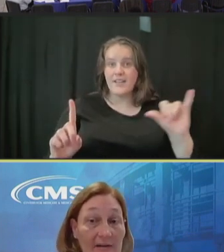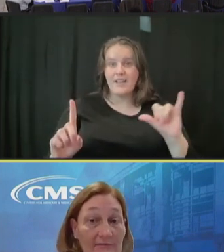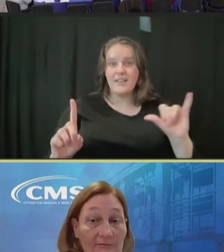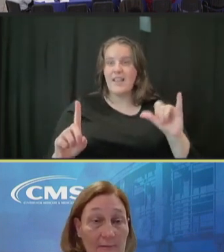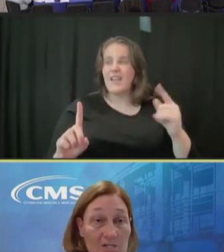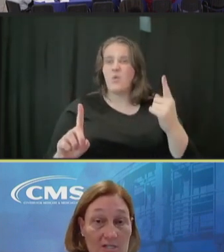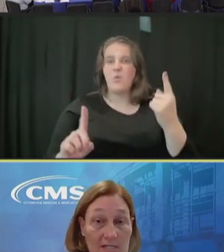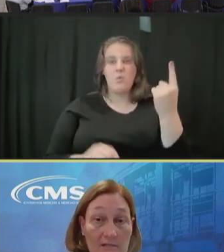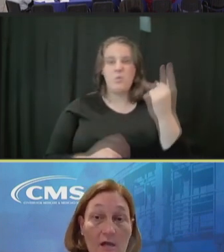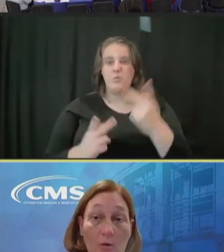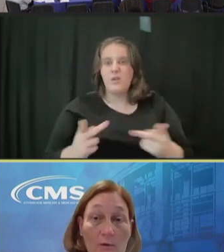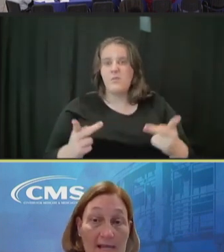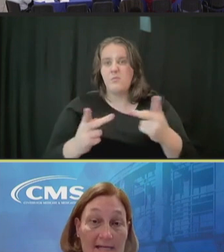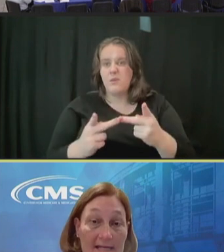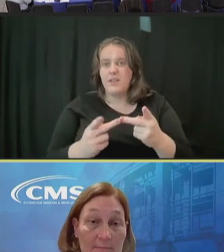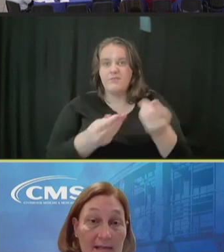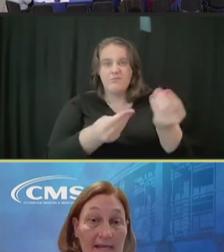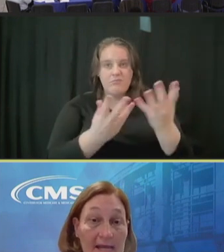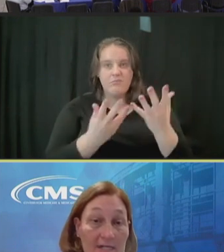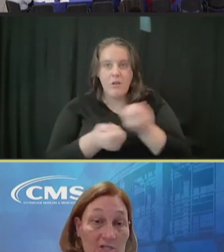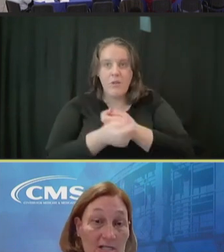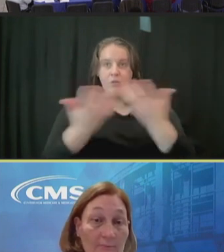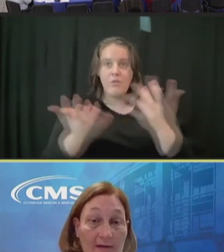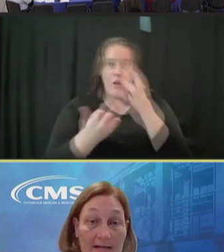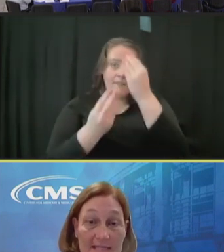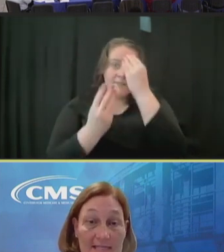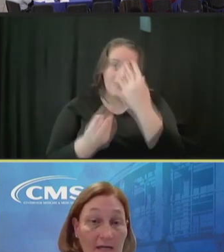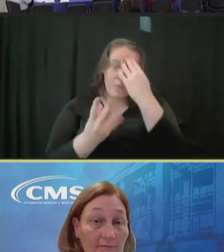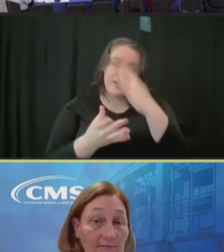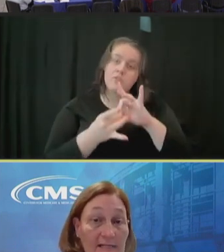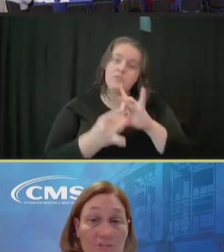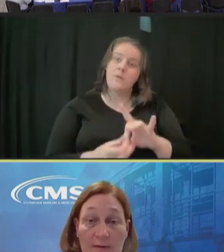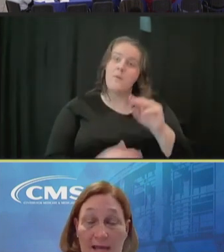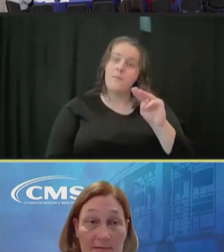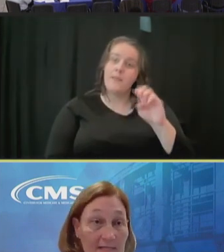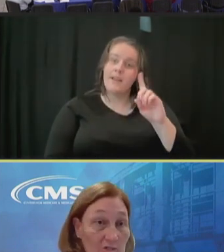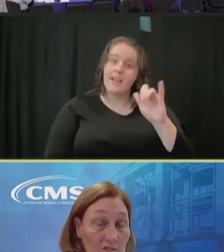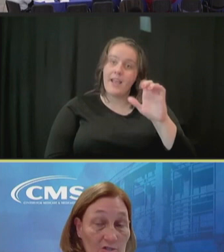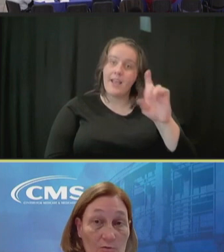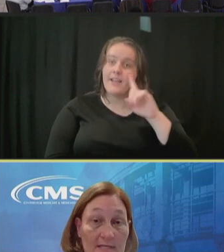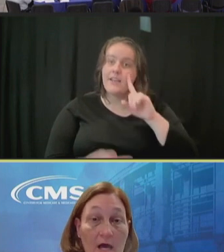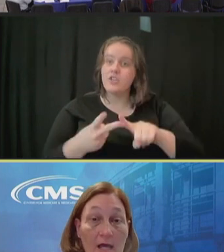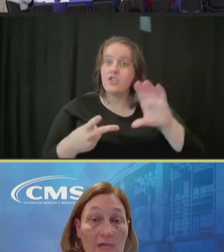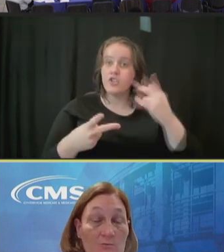a lot of information relating to Medicaid and CHIP vaccine coverage, payment issues.